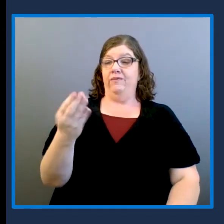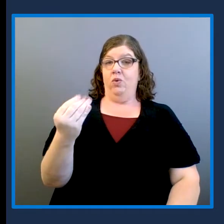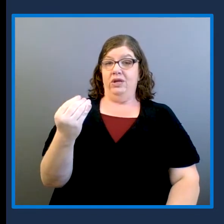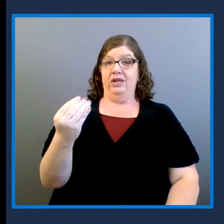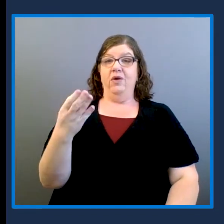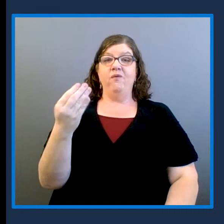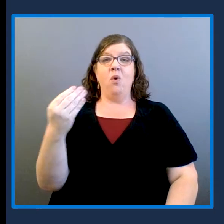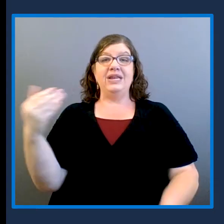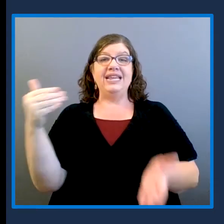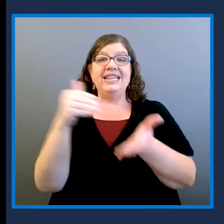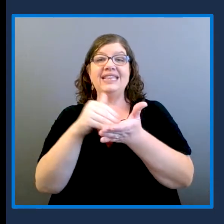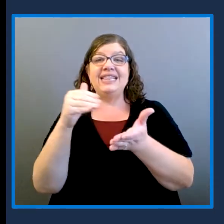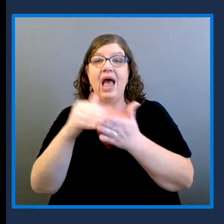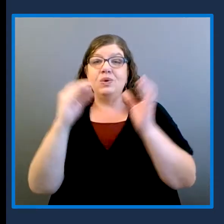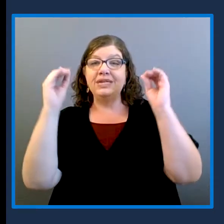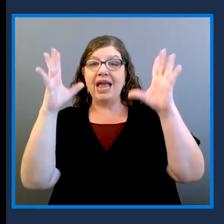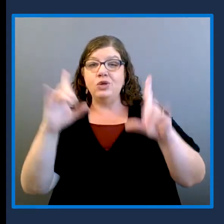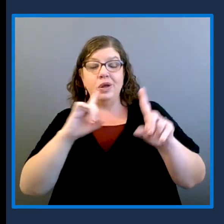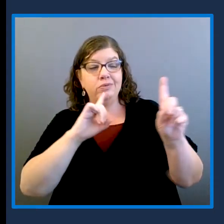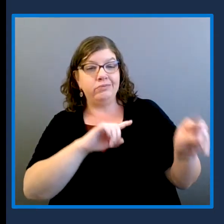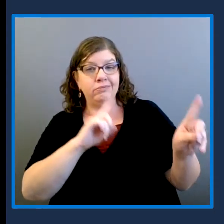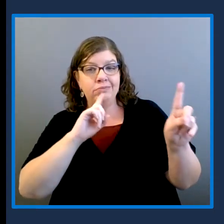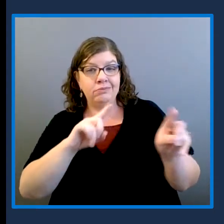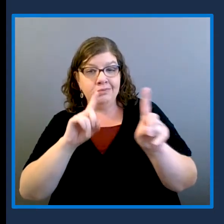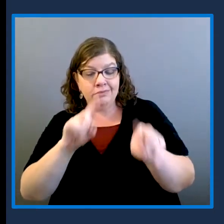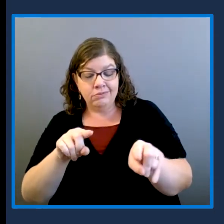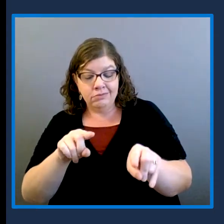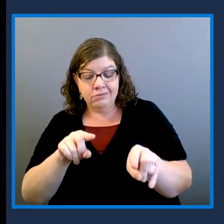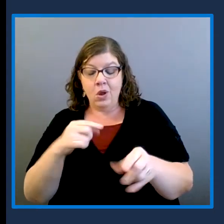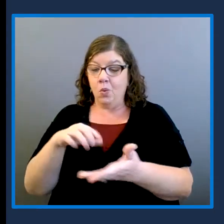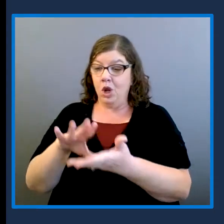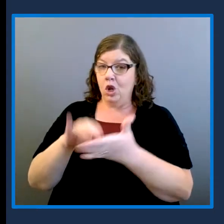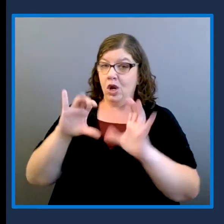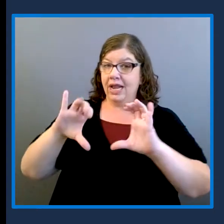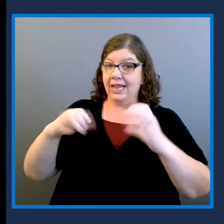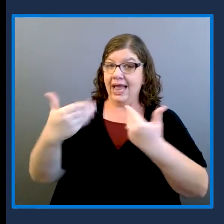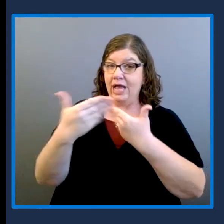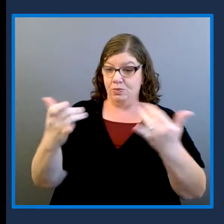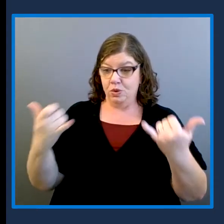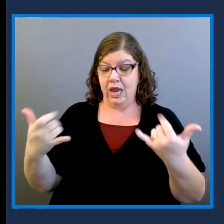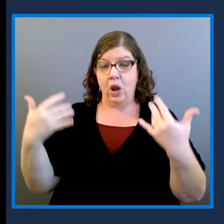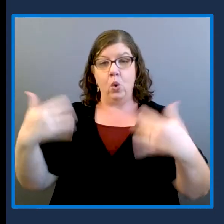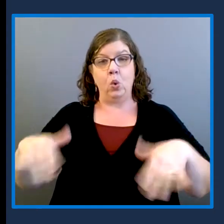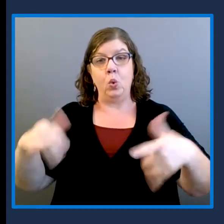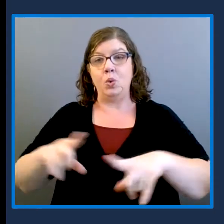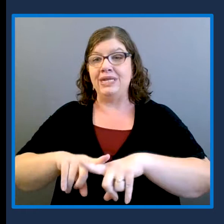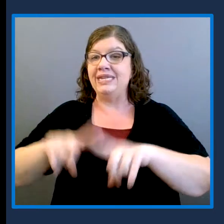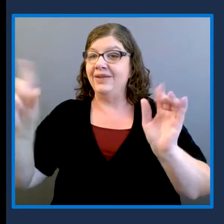and 14 000 educators responded to that survey we learned that classrooms today are vastly different